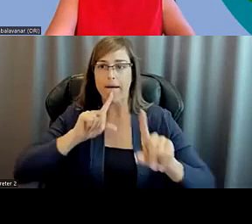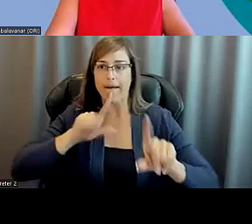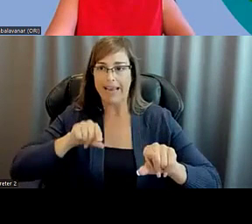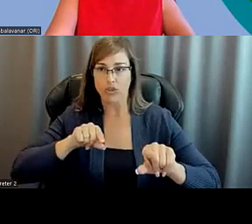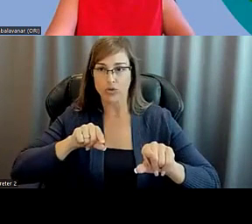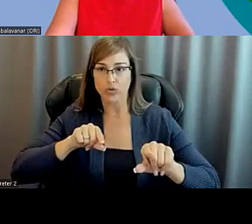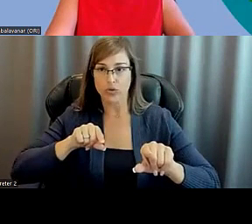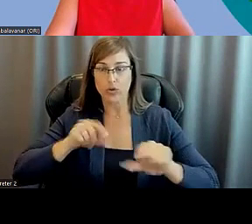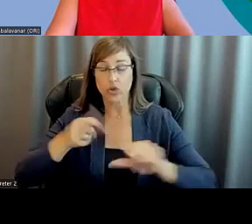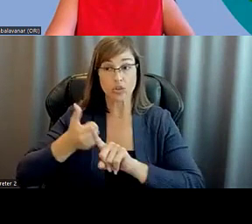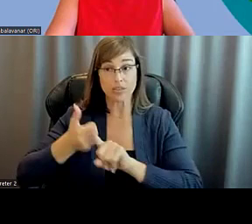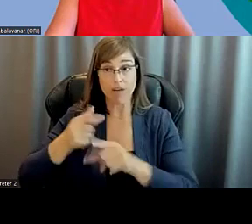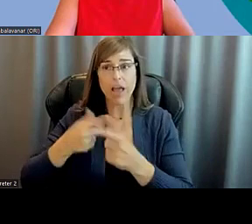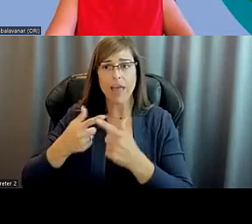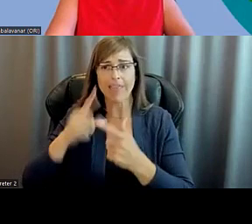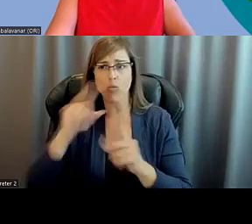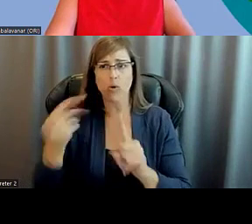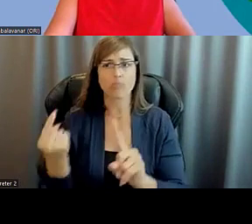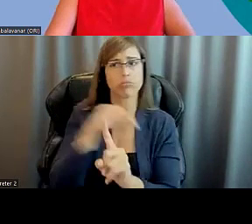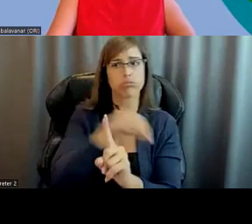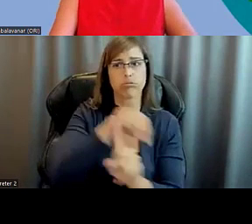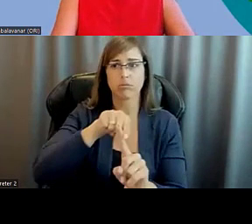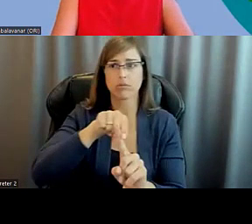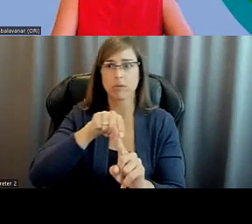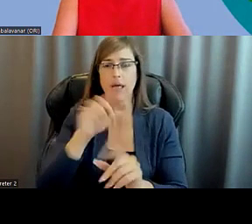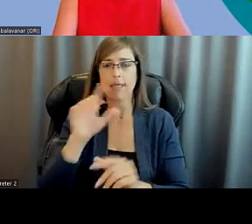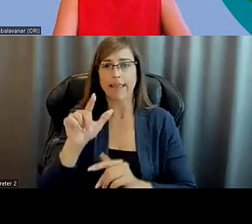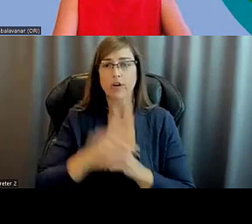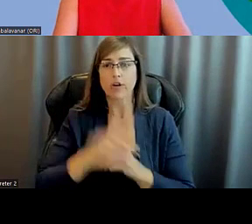and we'll come to it. So while you are thinking,